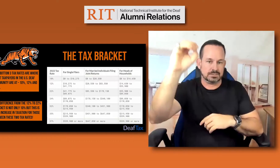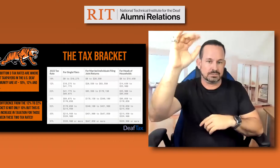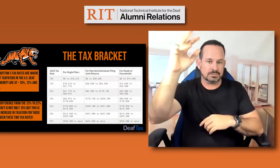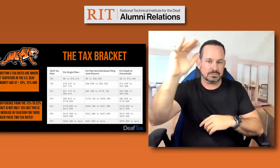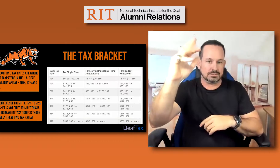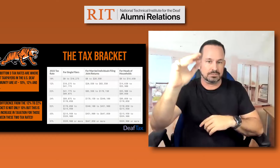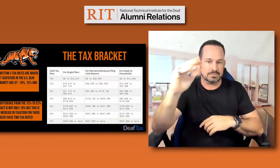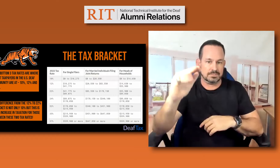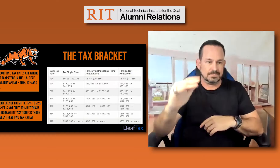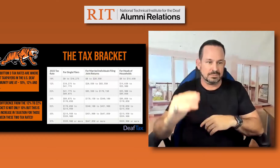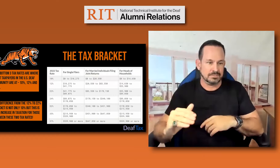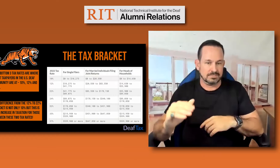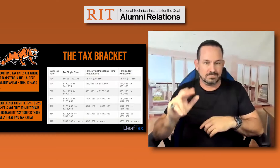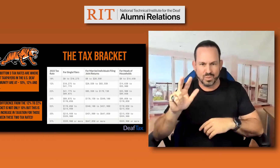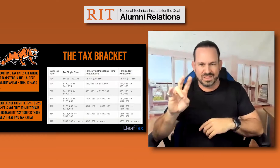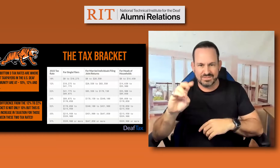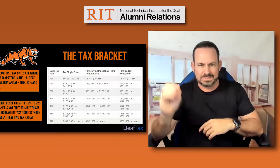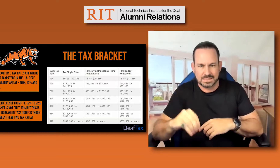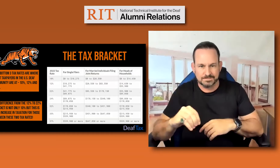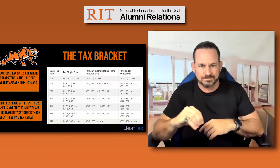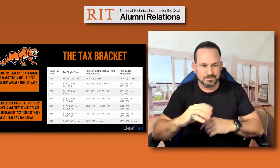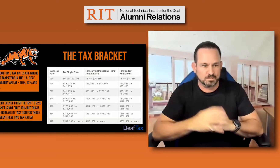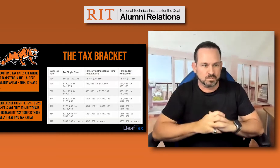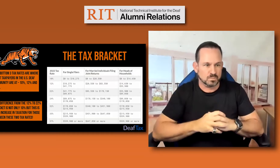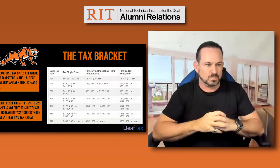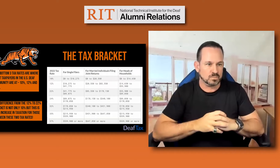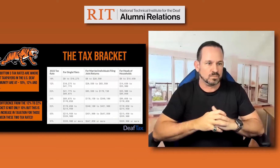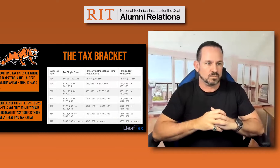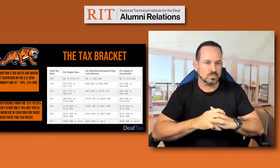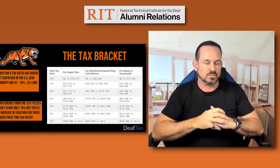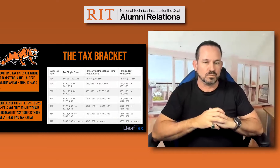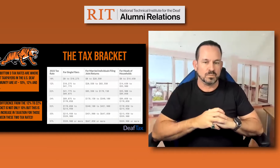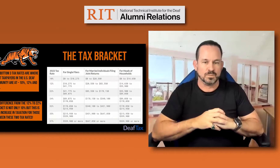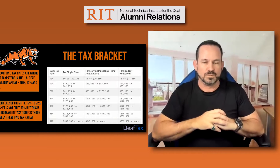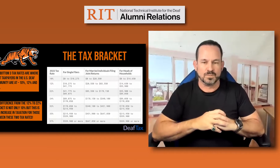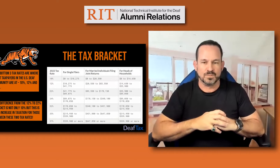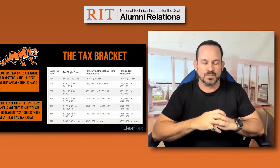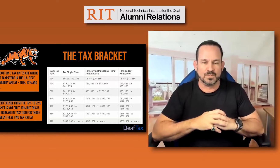At the top is 10%, and it goes down to 37%.